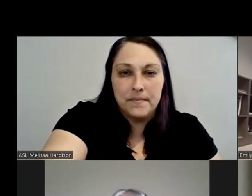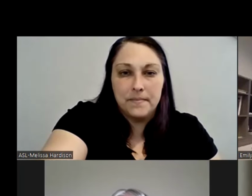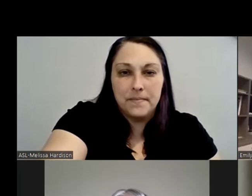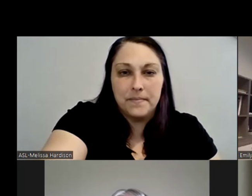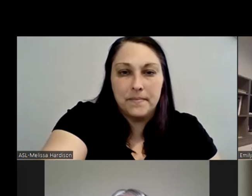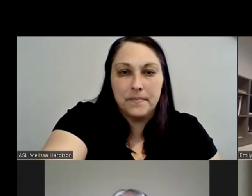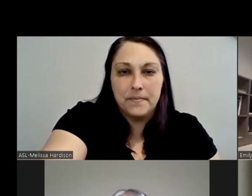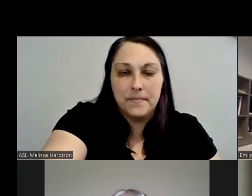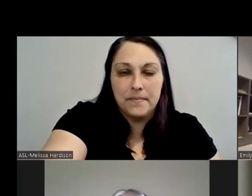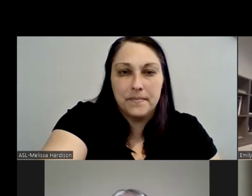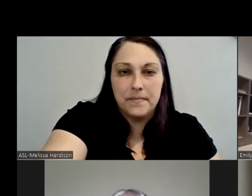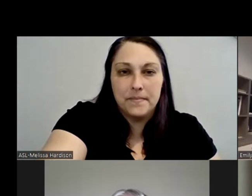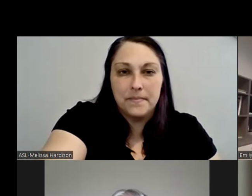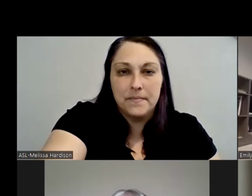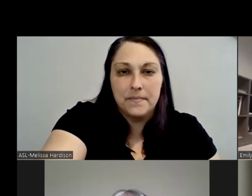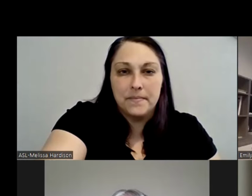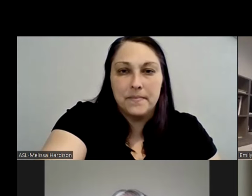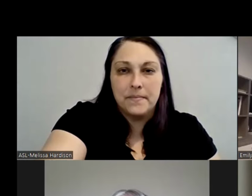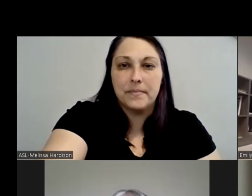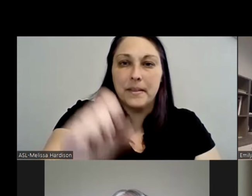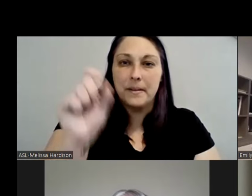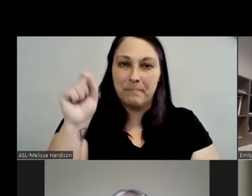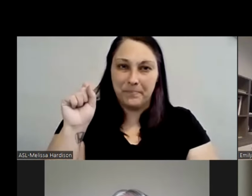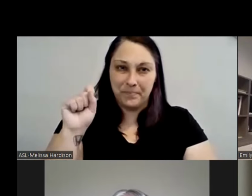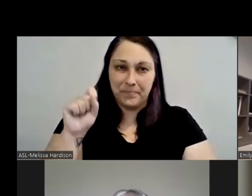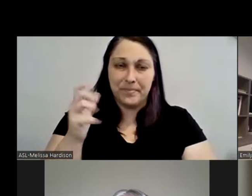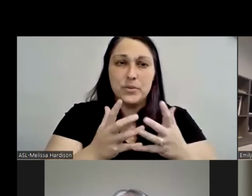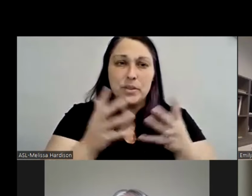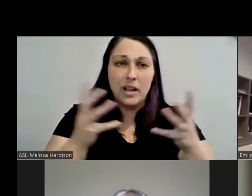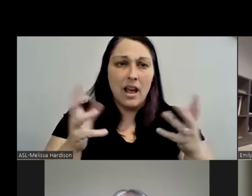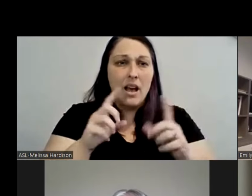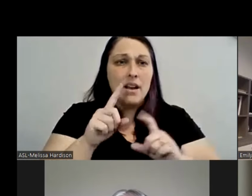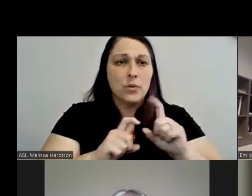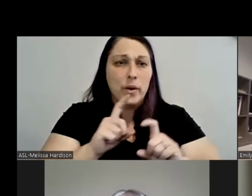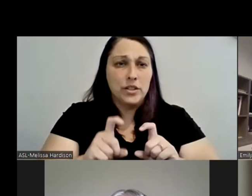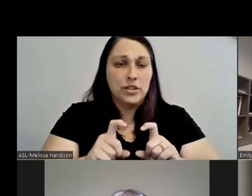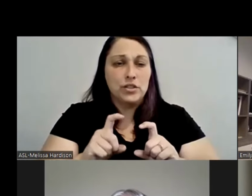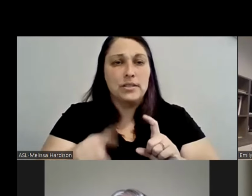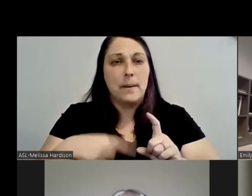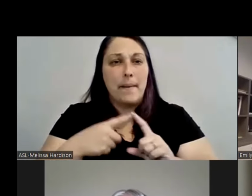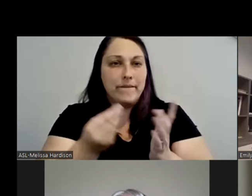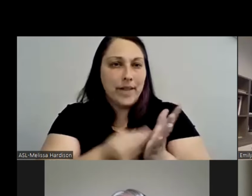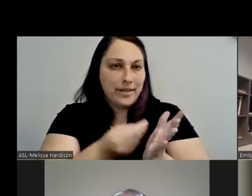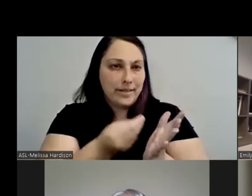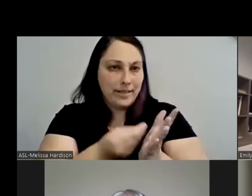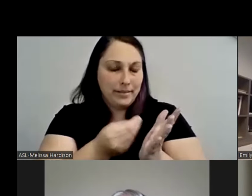Nightlight. Assistive technology can often help, in in homes where people are frail there is durable medical women as well.